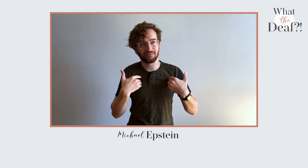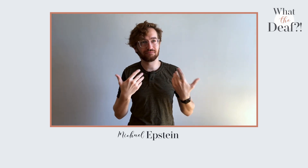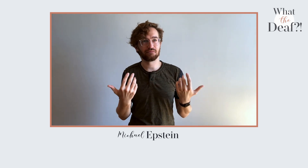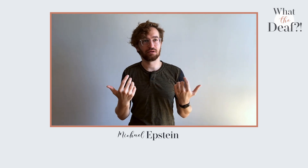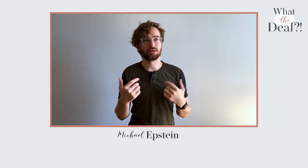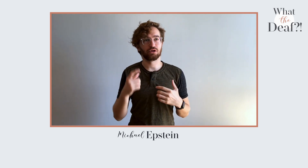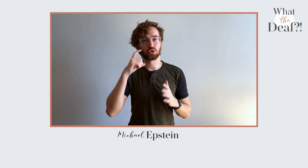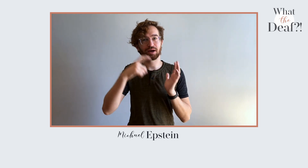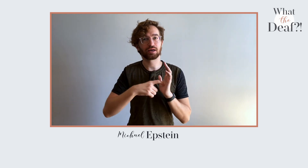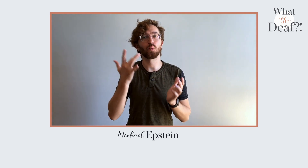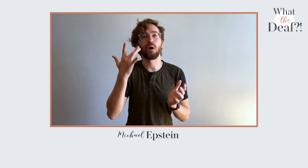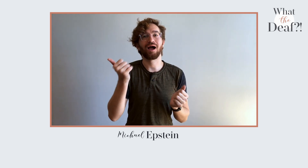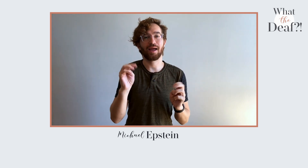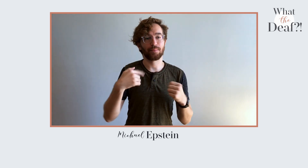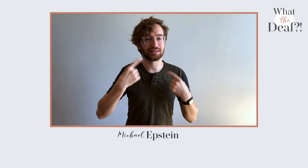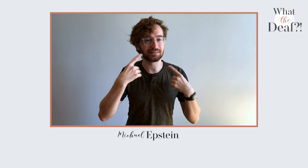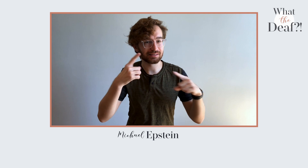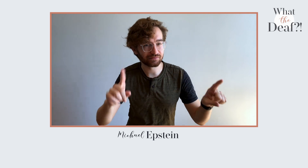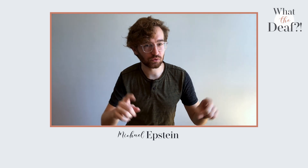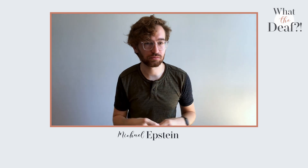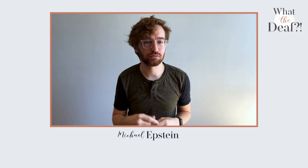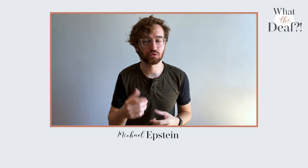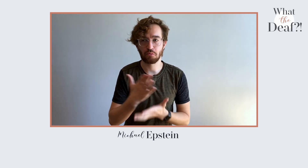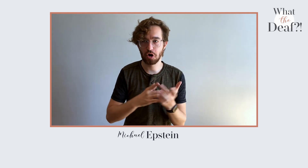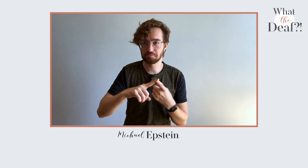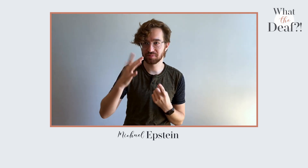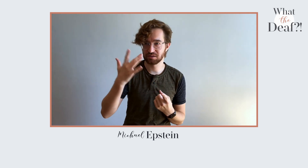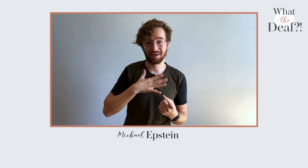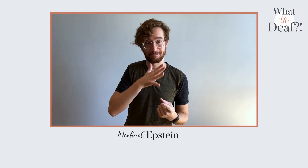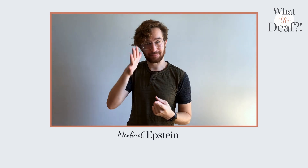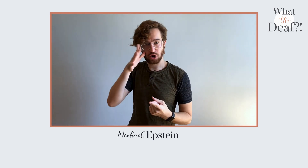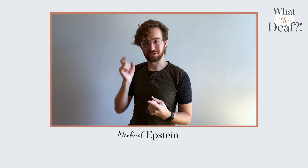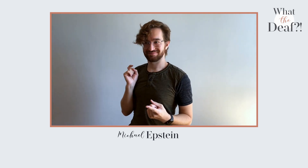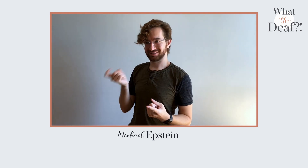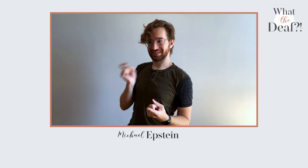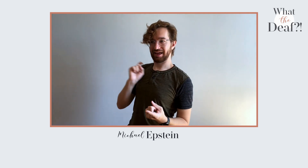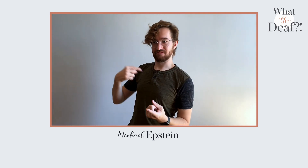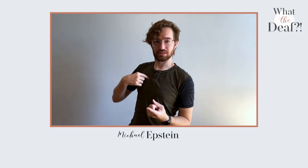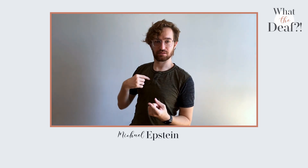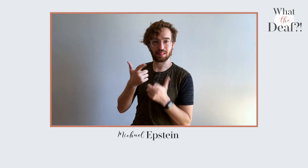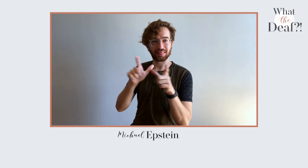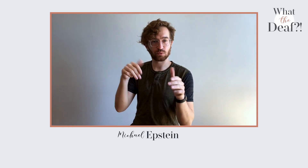For me for example, why am I successful? My parents gave me language access at a young age.